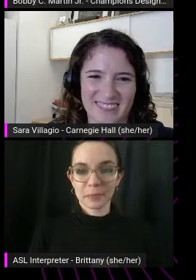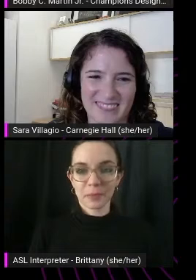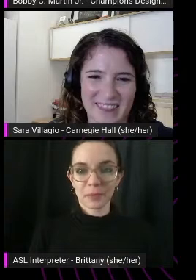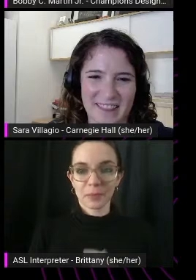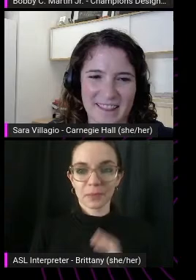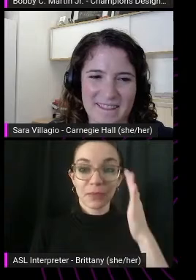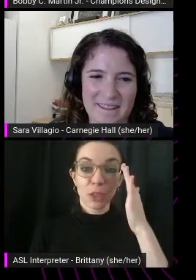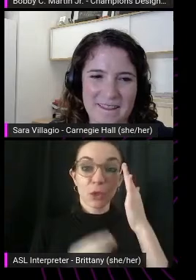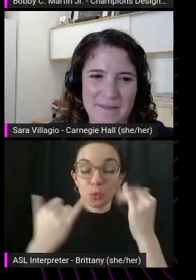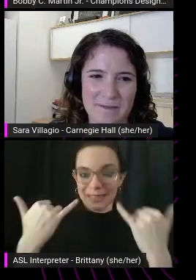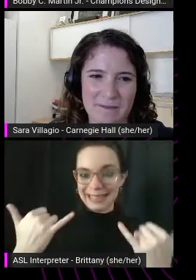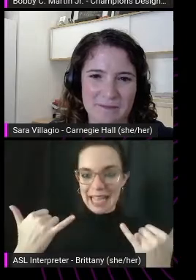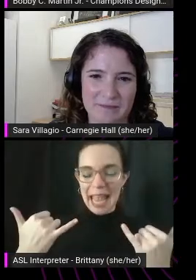So today's agenda.